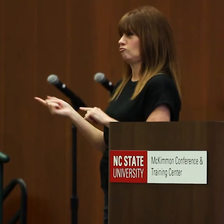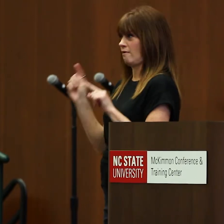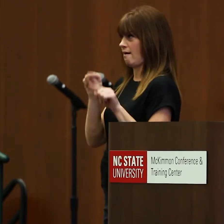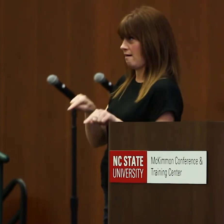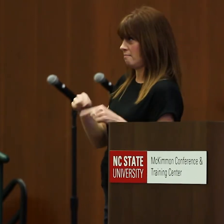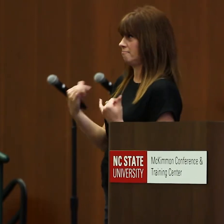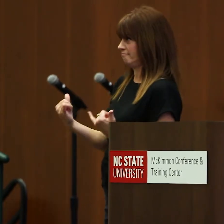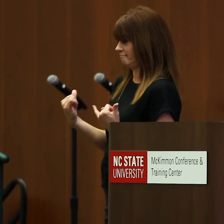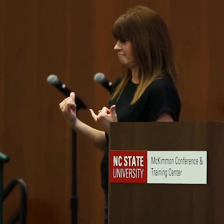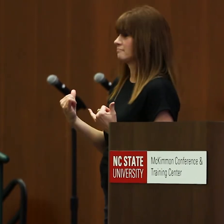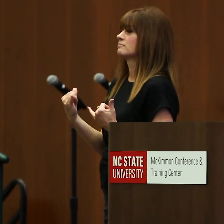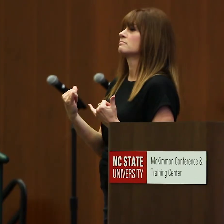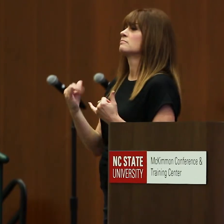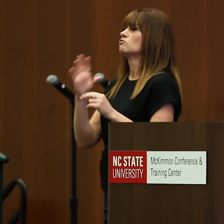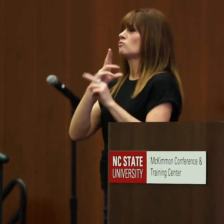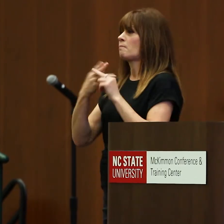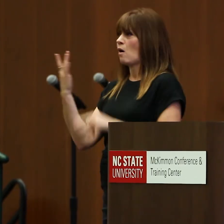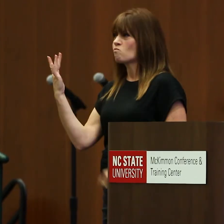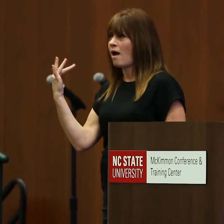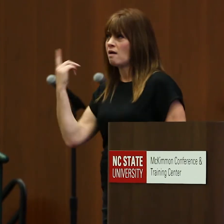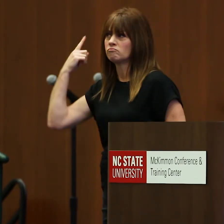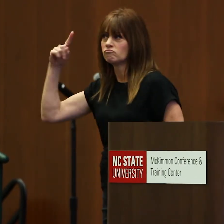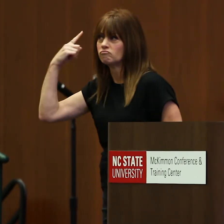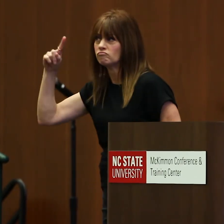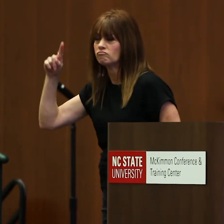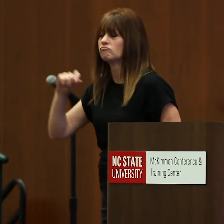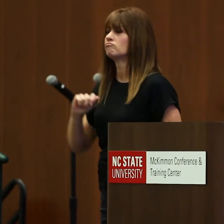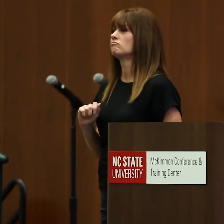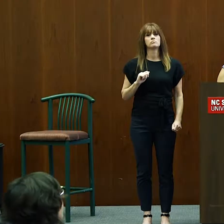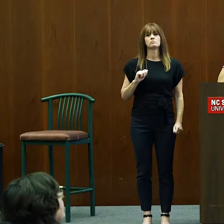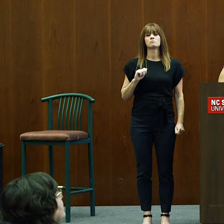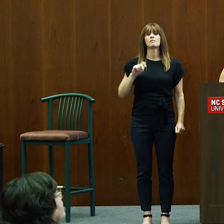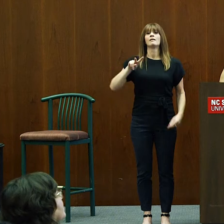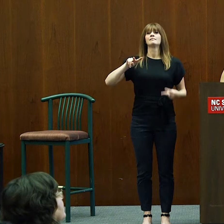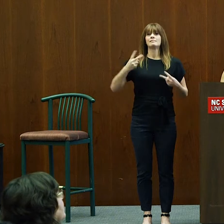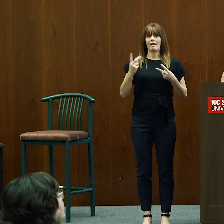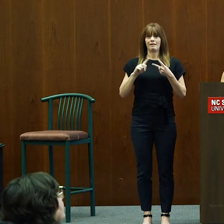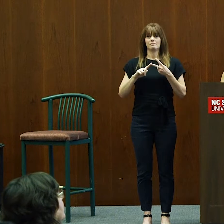today to talk about "why" we're doing this. Second, we have to talk about well what